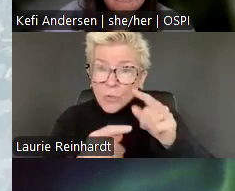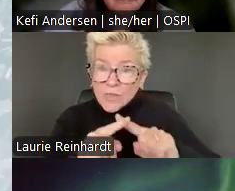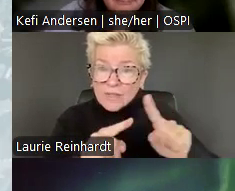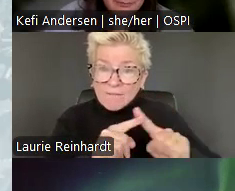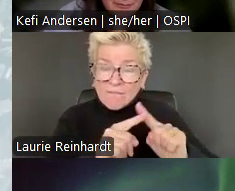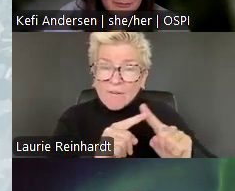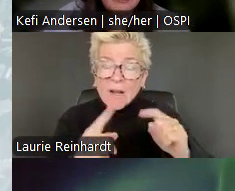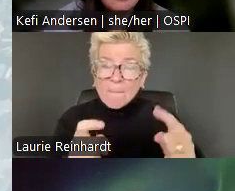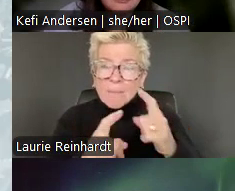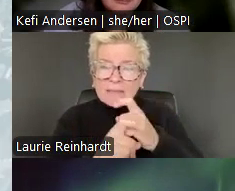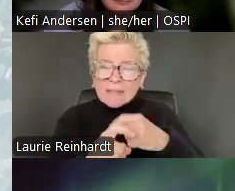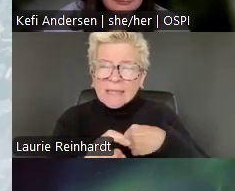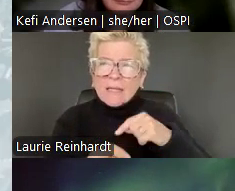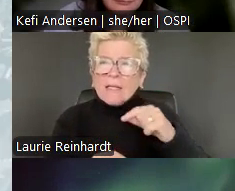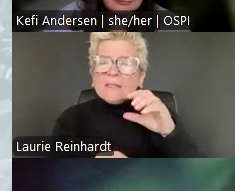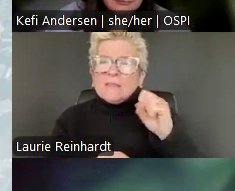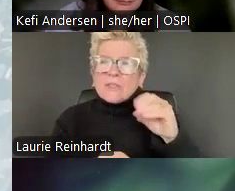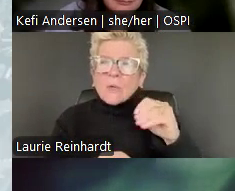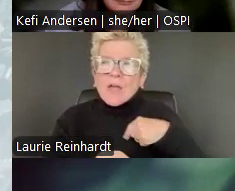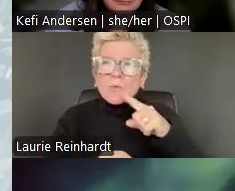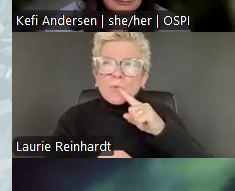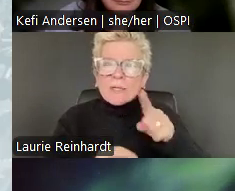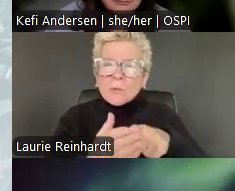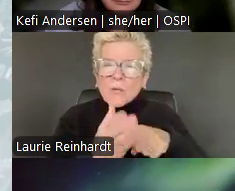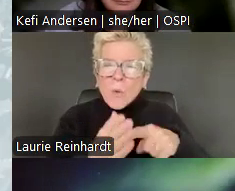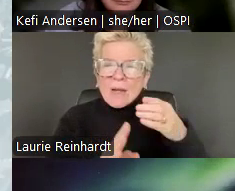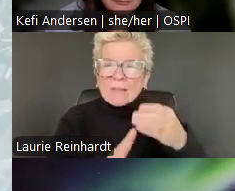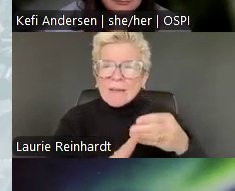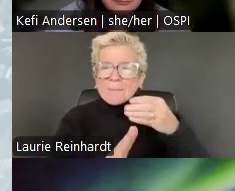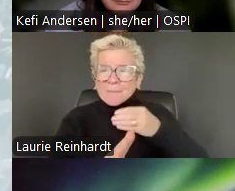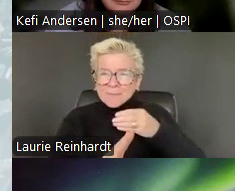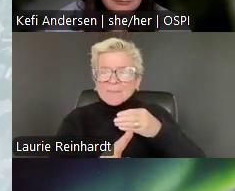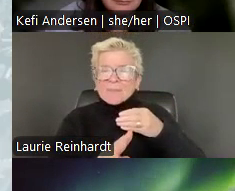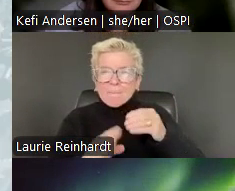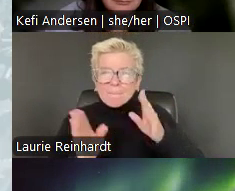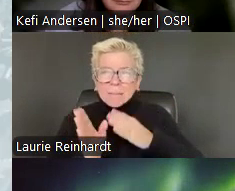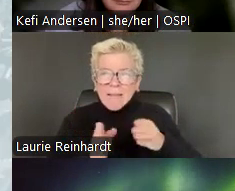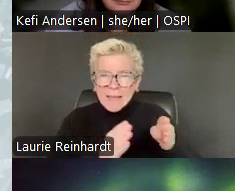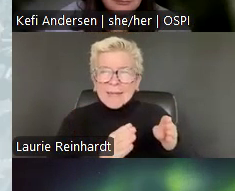really requires upfront planning as you do your master calendaring and support your